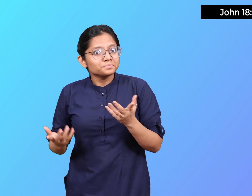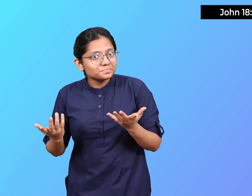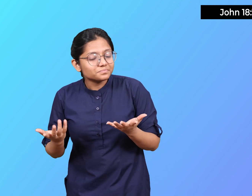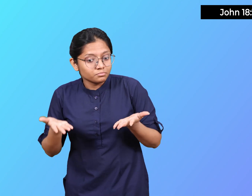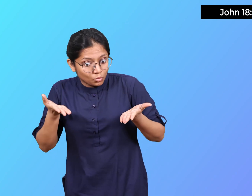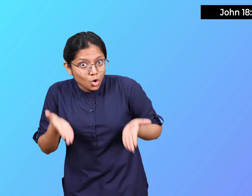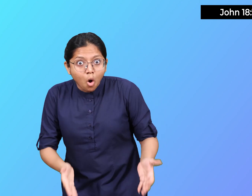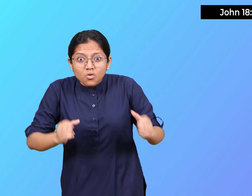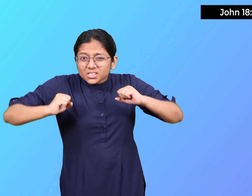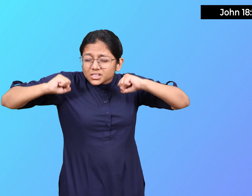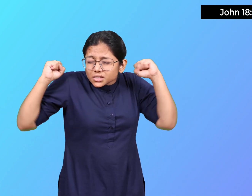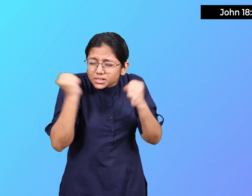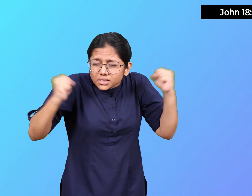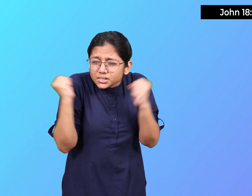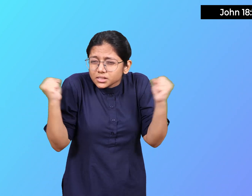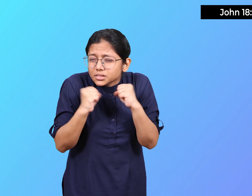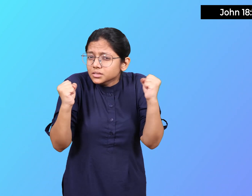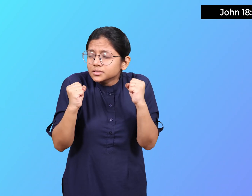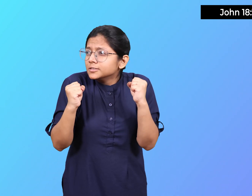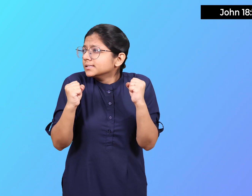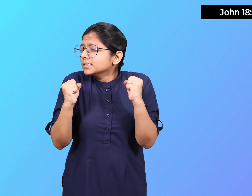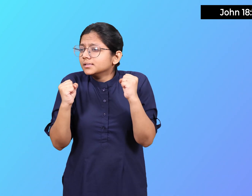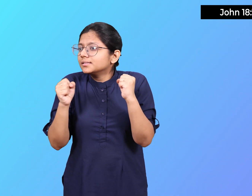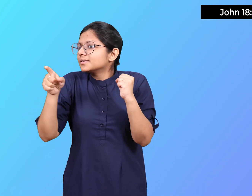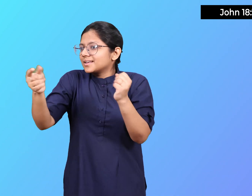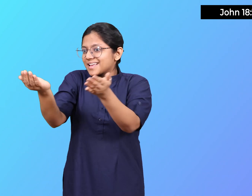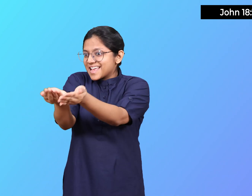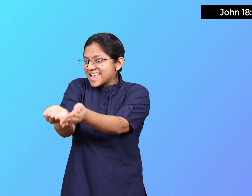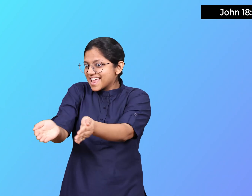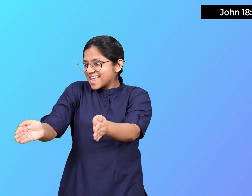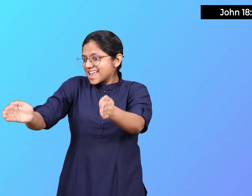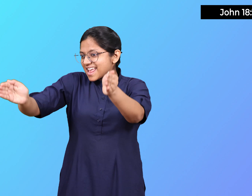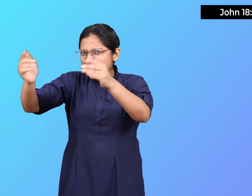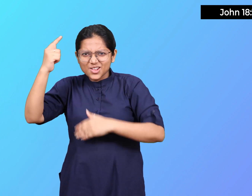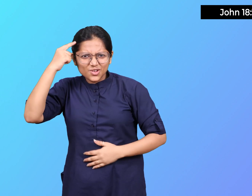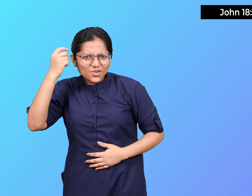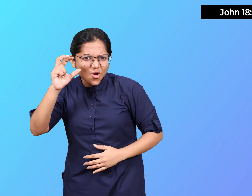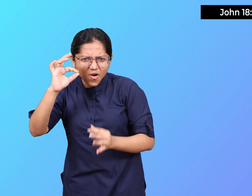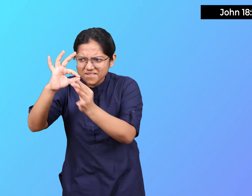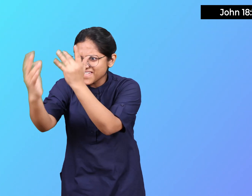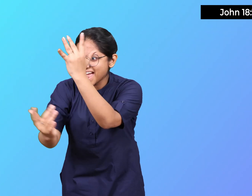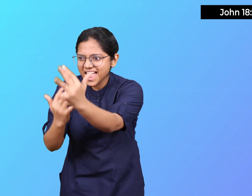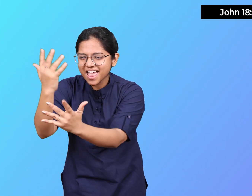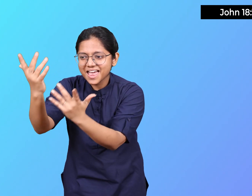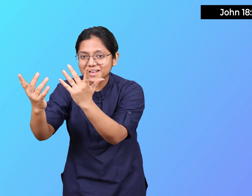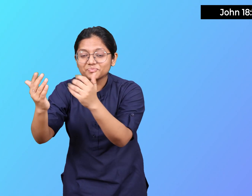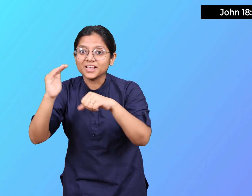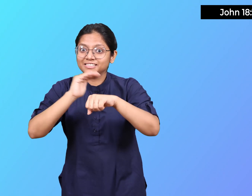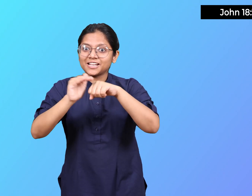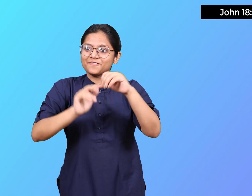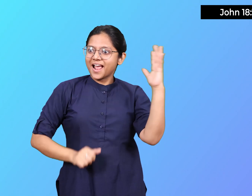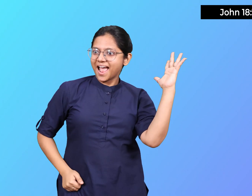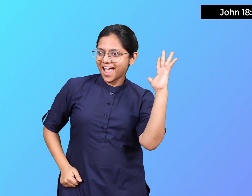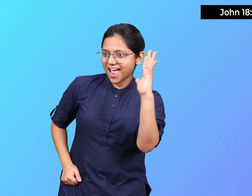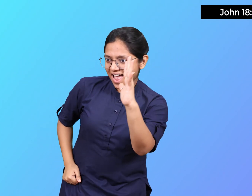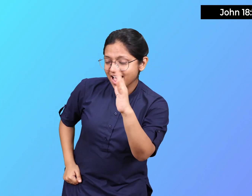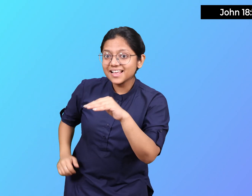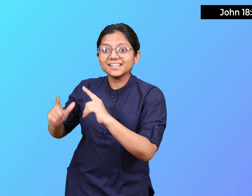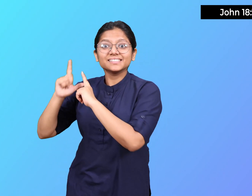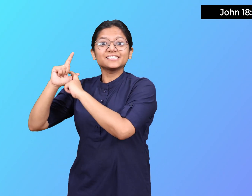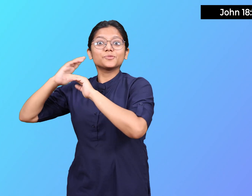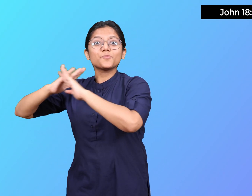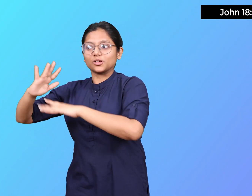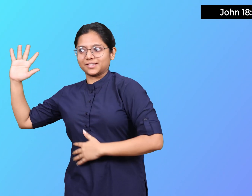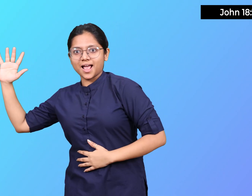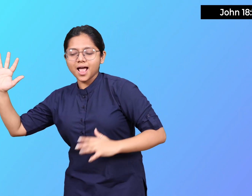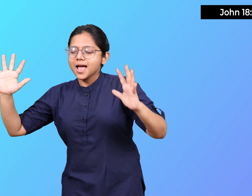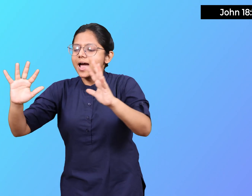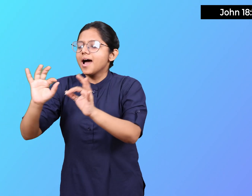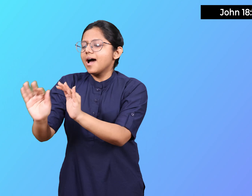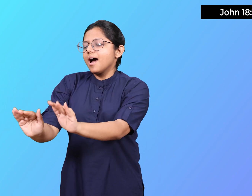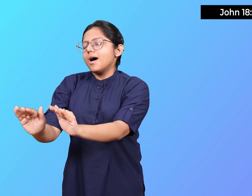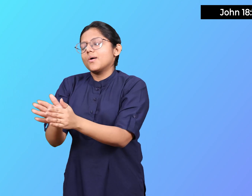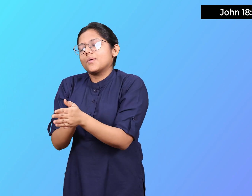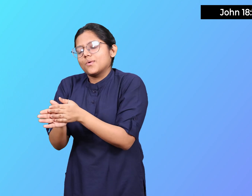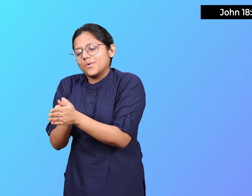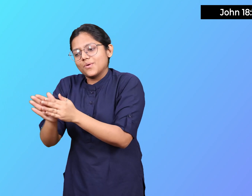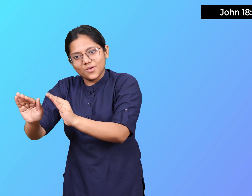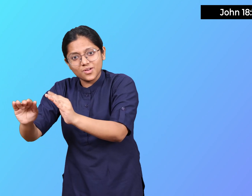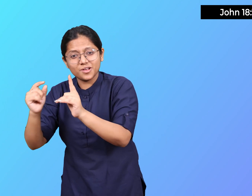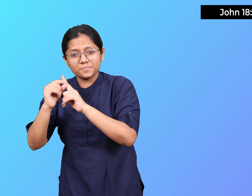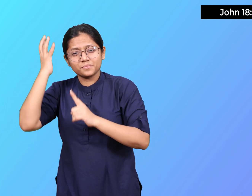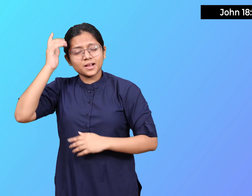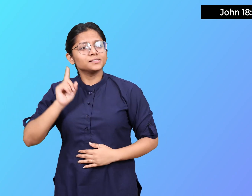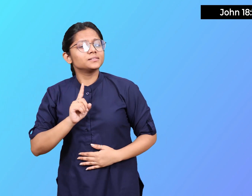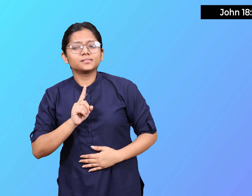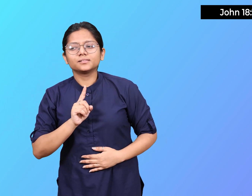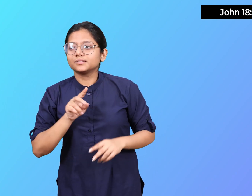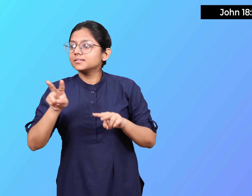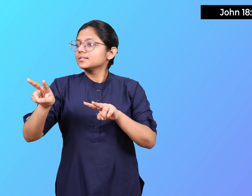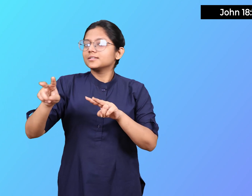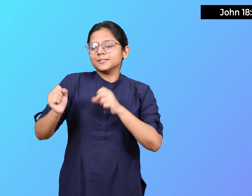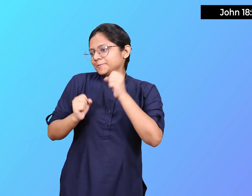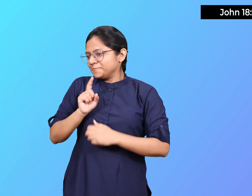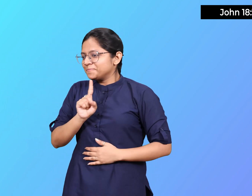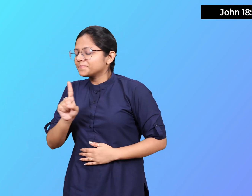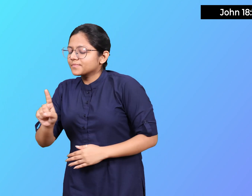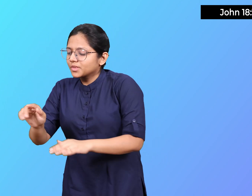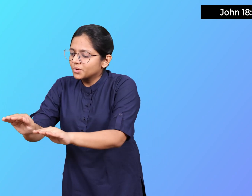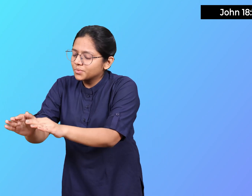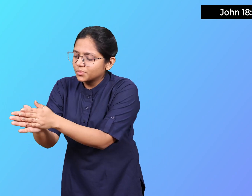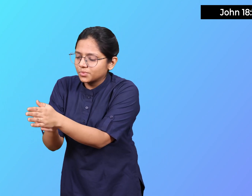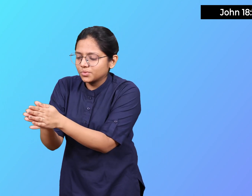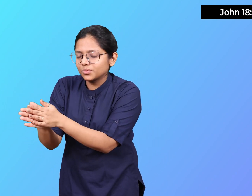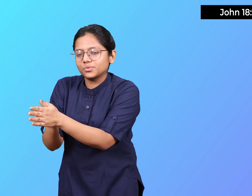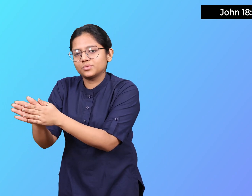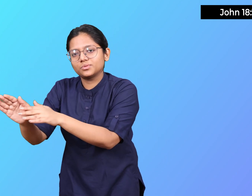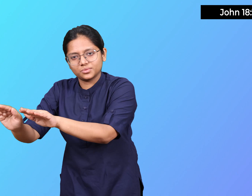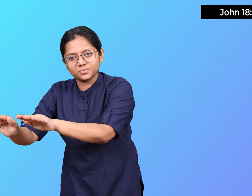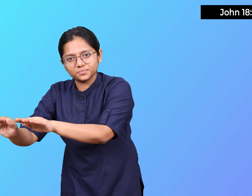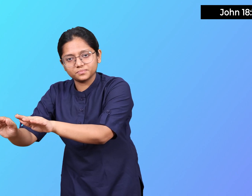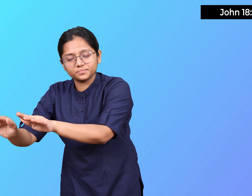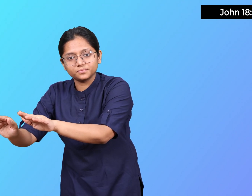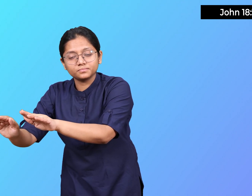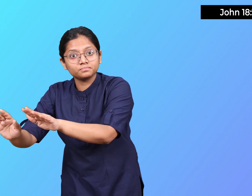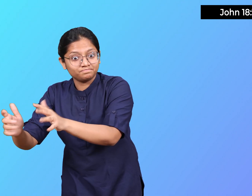It was cold, so the servants and guards had built a charcoal fire. They were standing around it, warming themselves and Peter was standing with them.